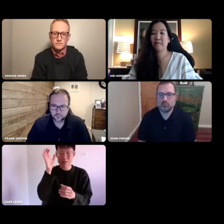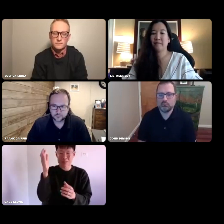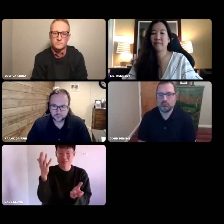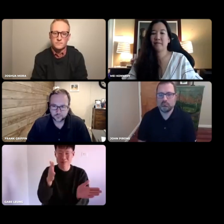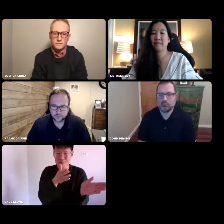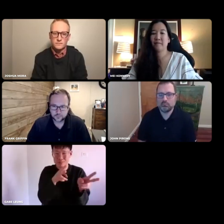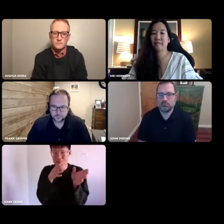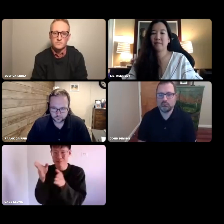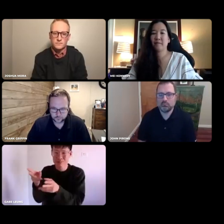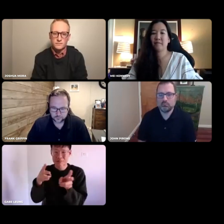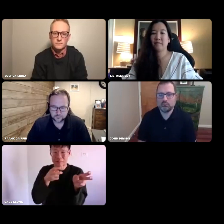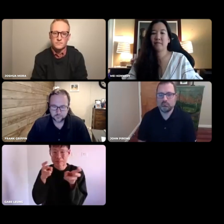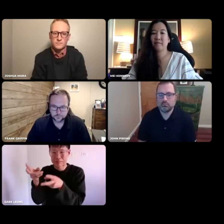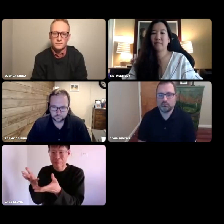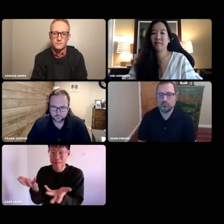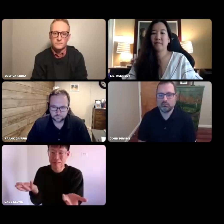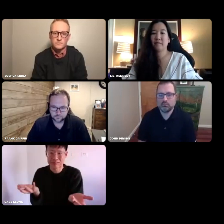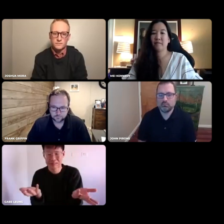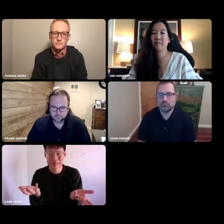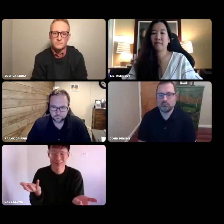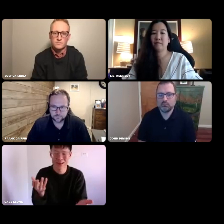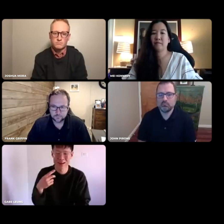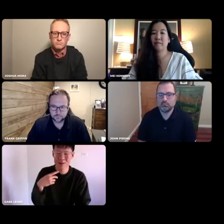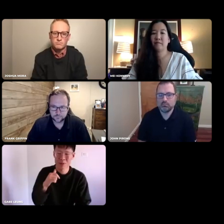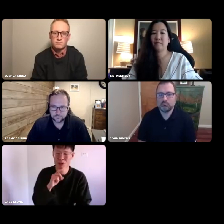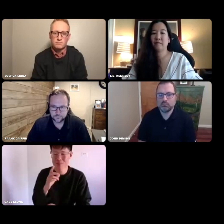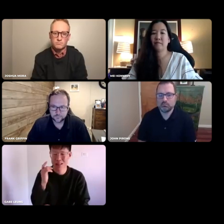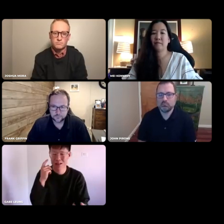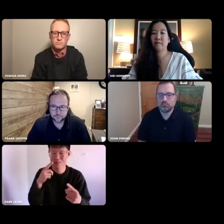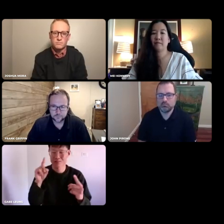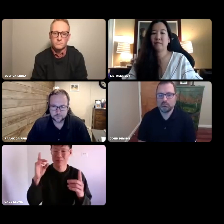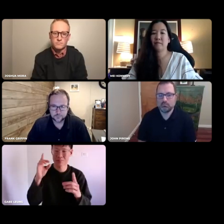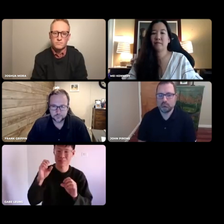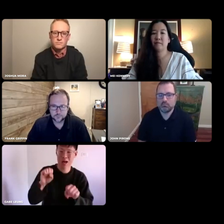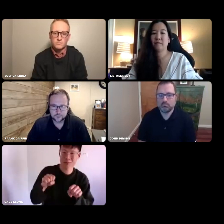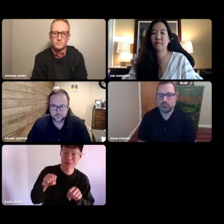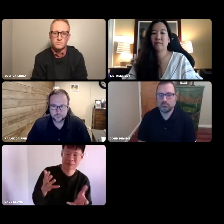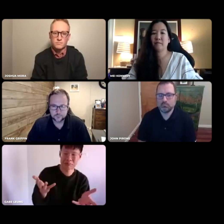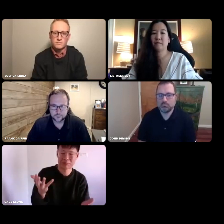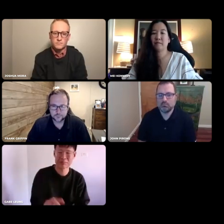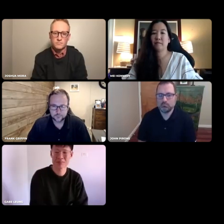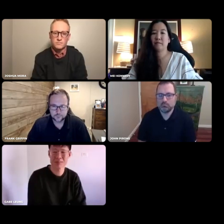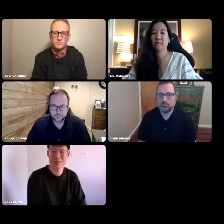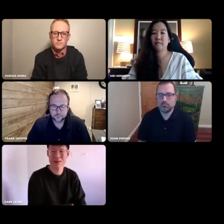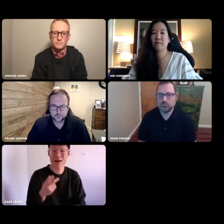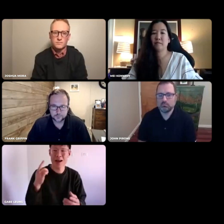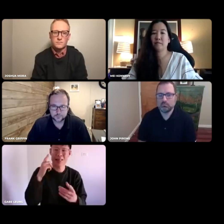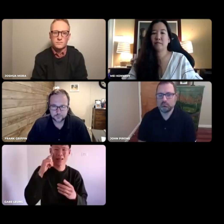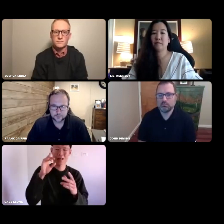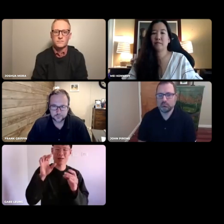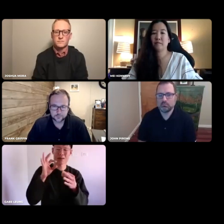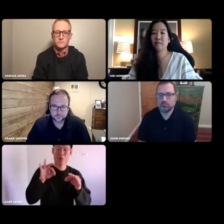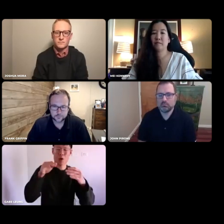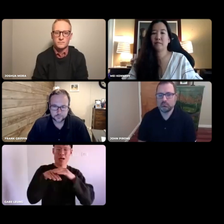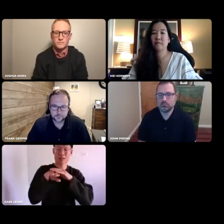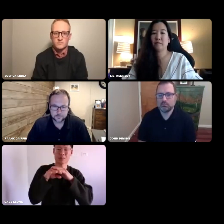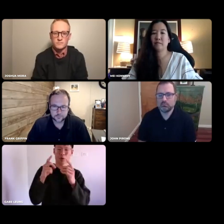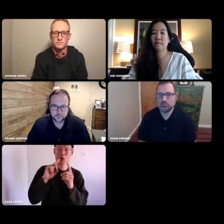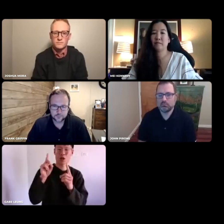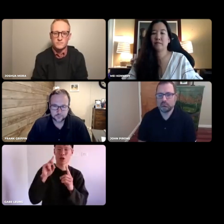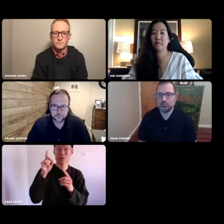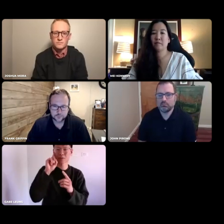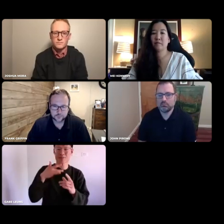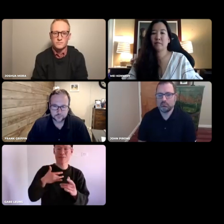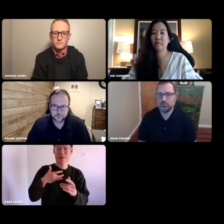I don't know how successful it would be, but it's an idea.